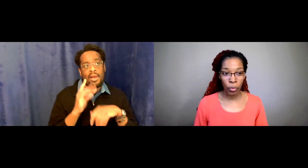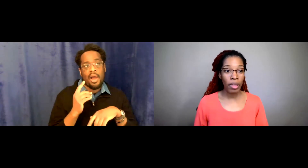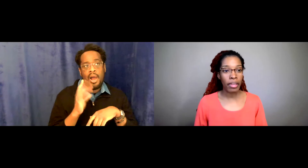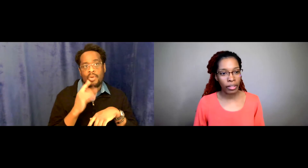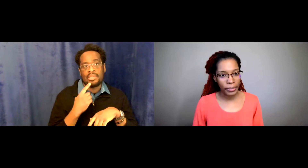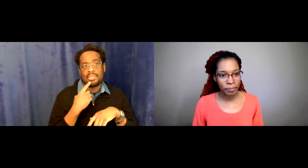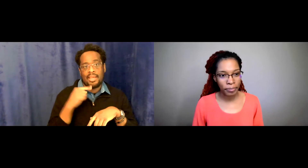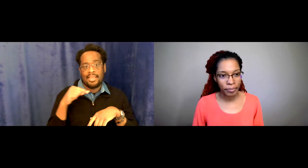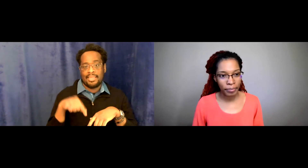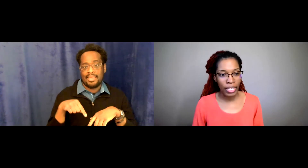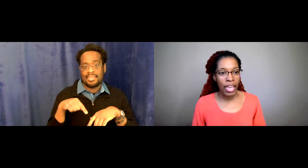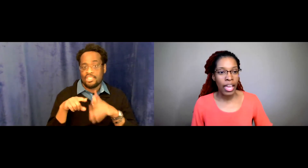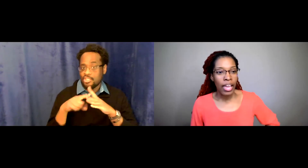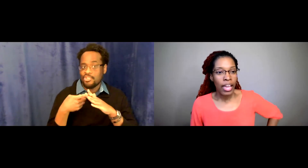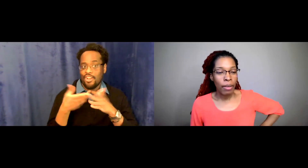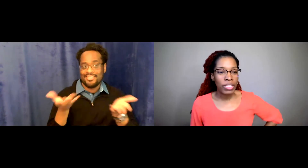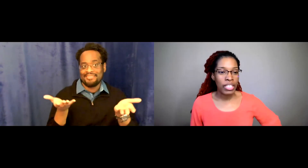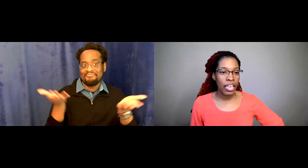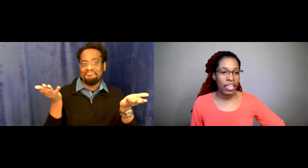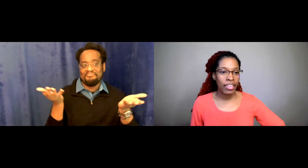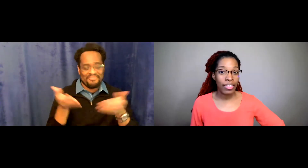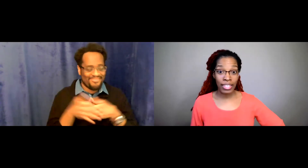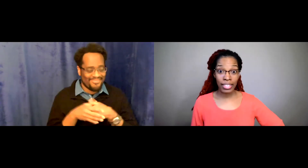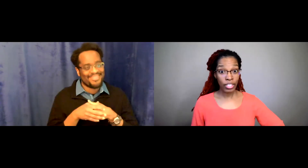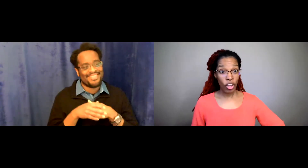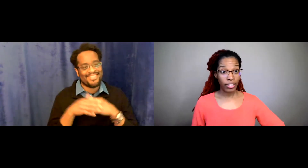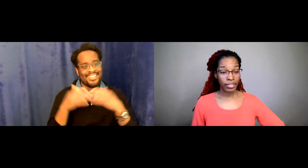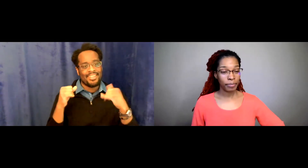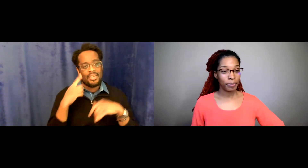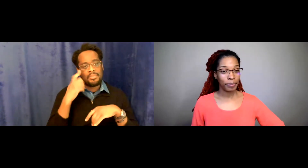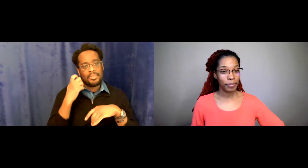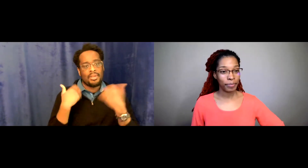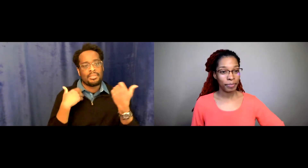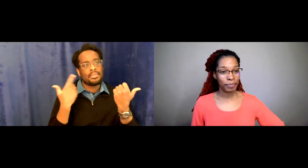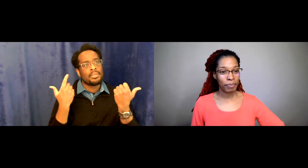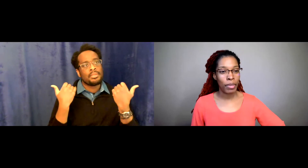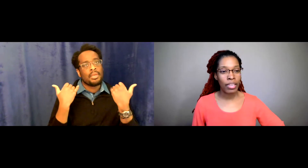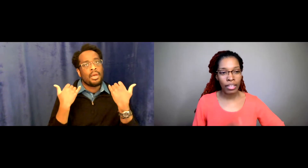well i would say this is a start because